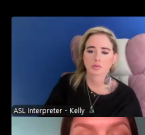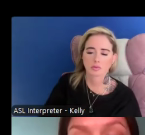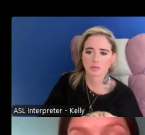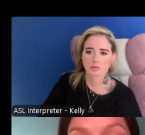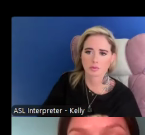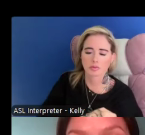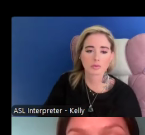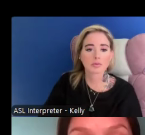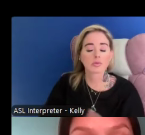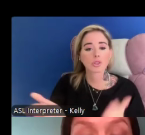If you can go to the next slide.